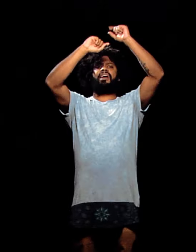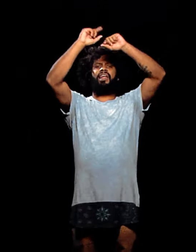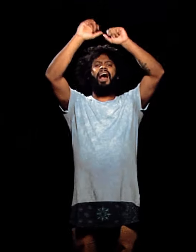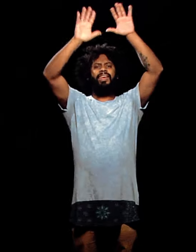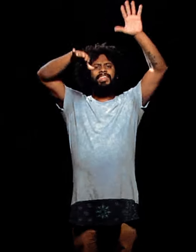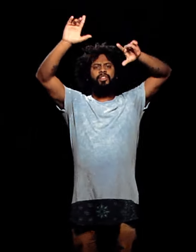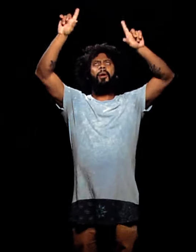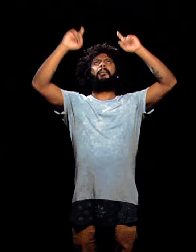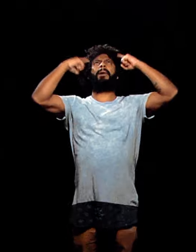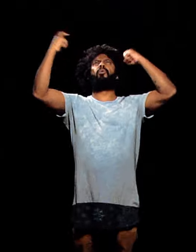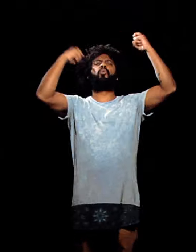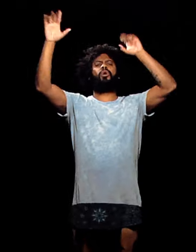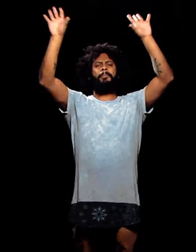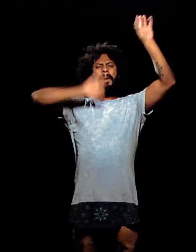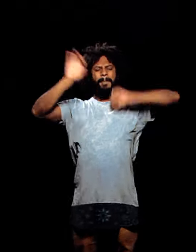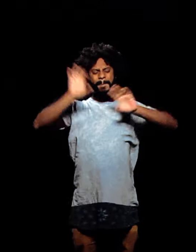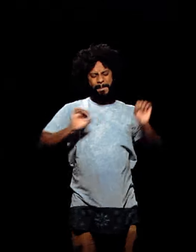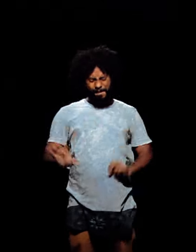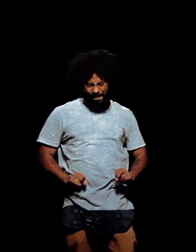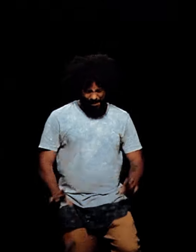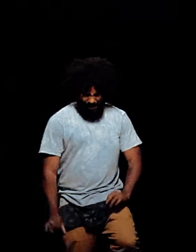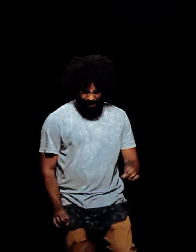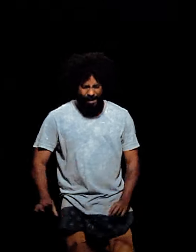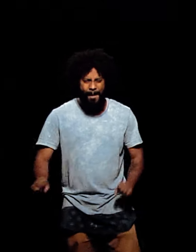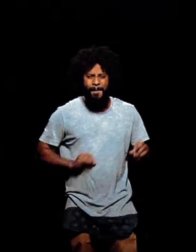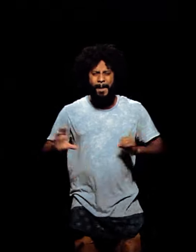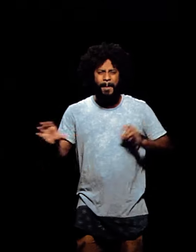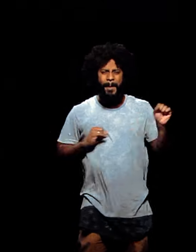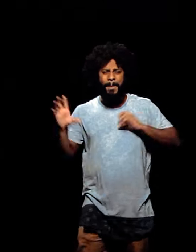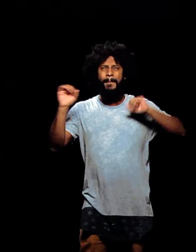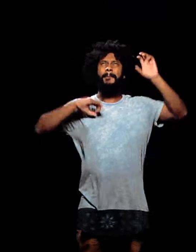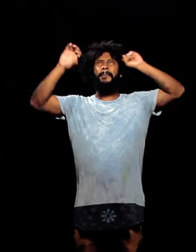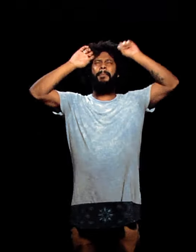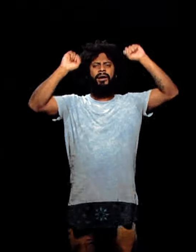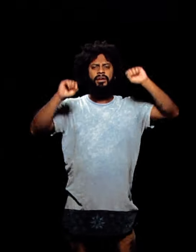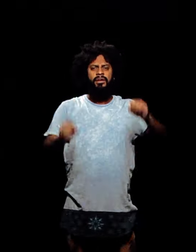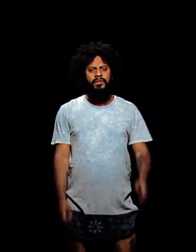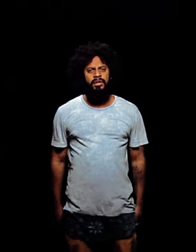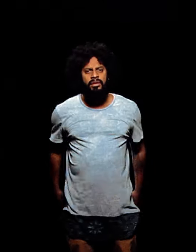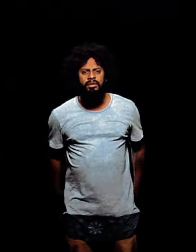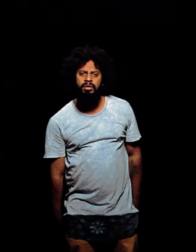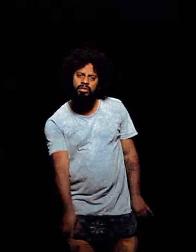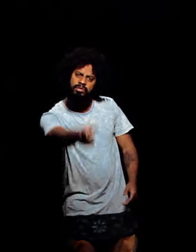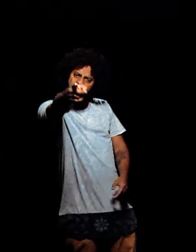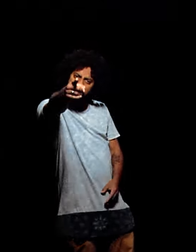Which are like fallen stars on the floor.